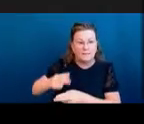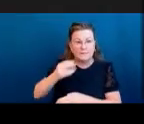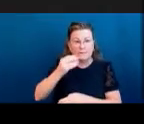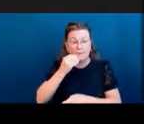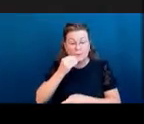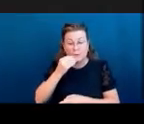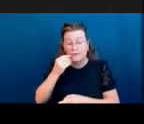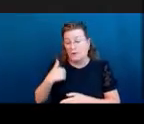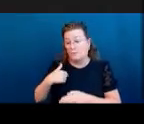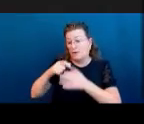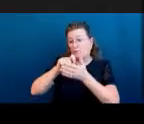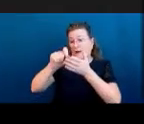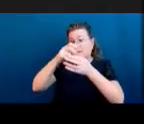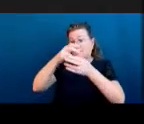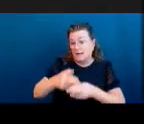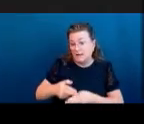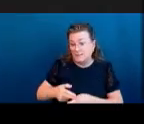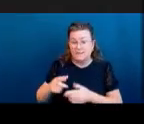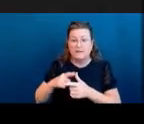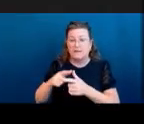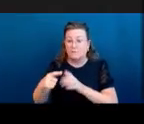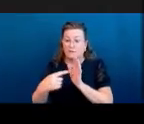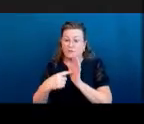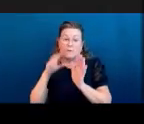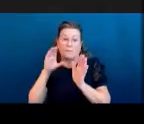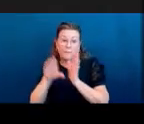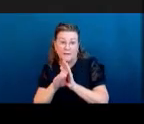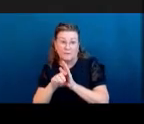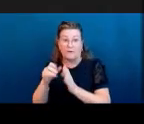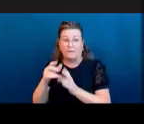write the names of food, we show a picture of the name of food